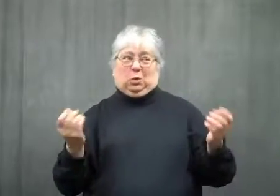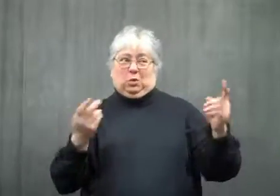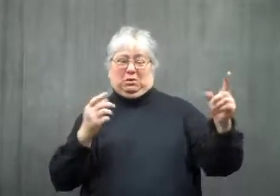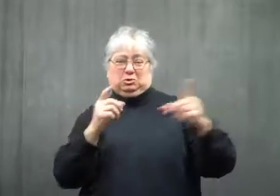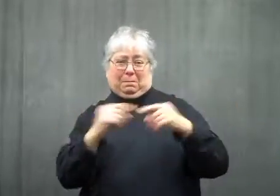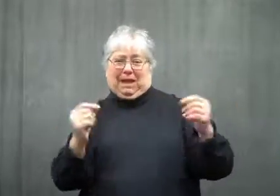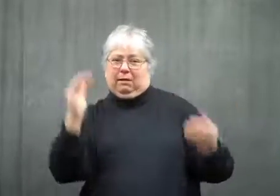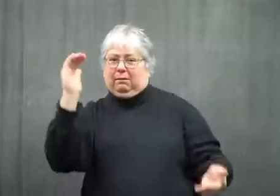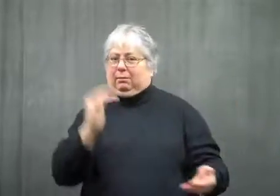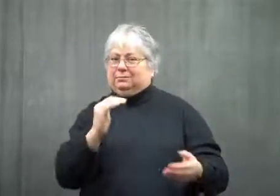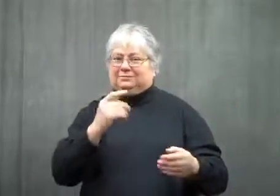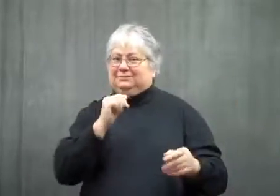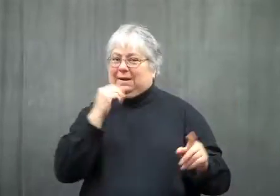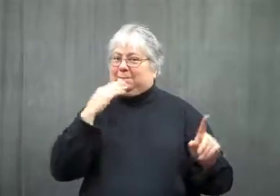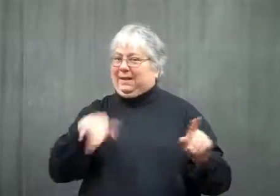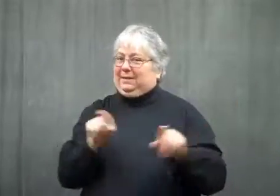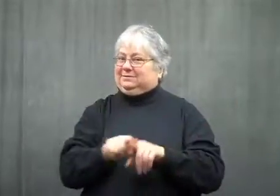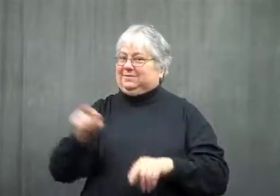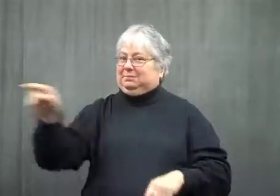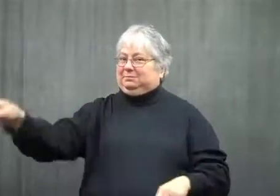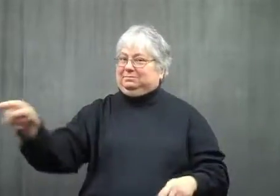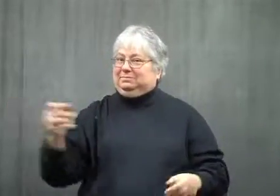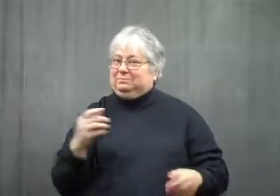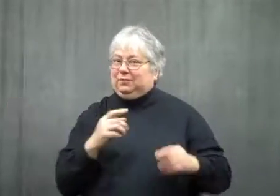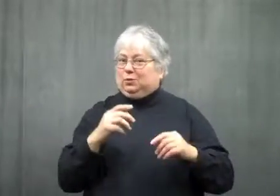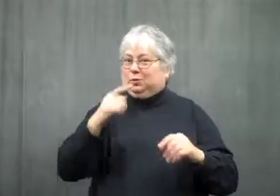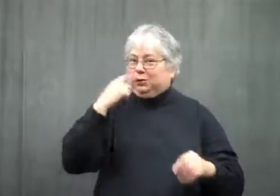Japan's crisis is not as bad as that one was in Russia.